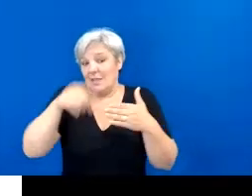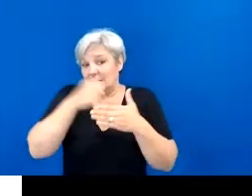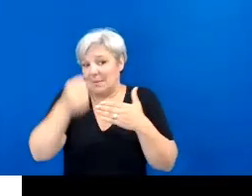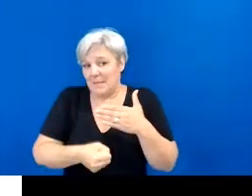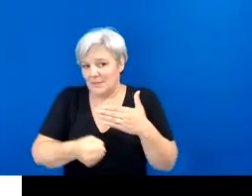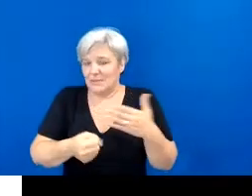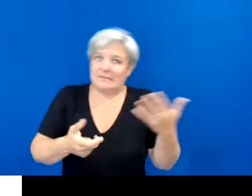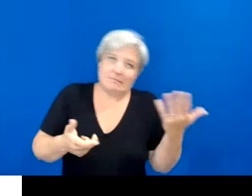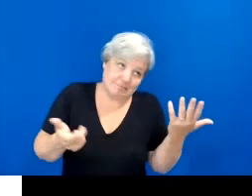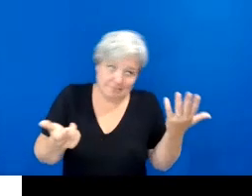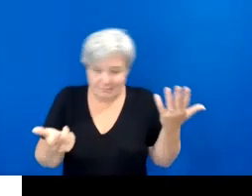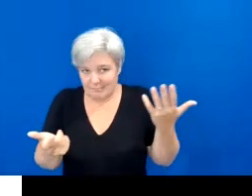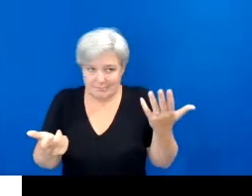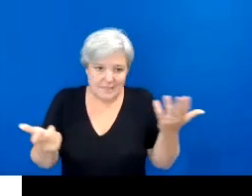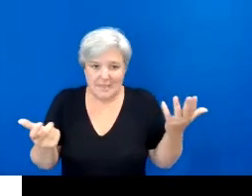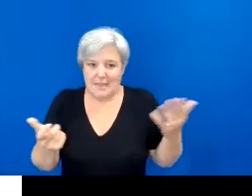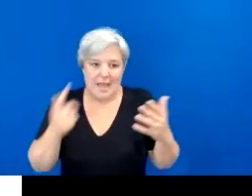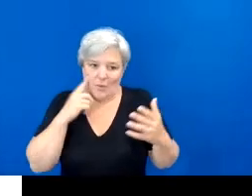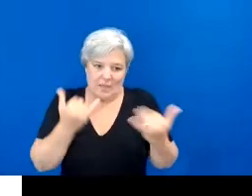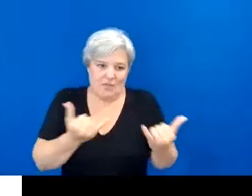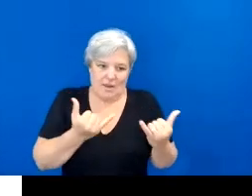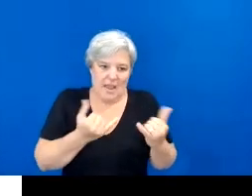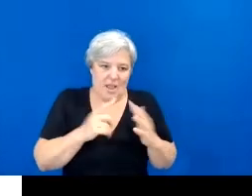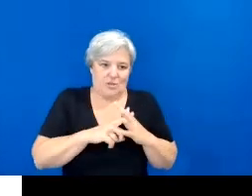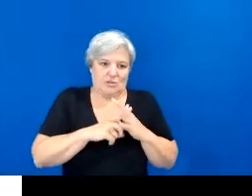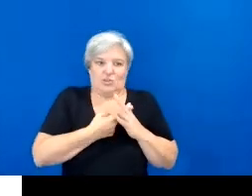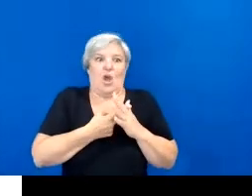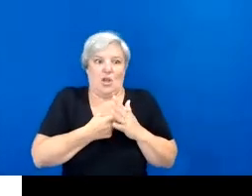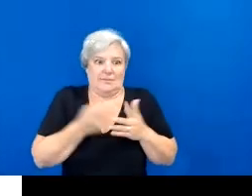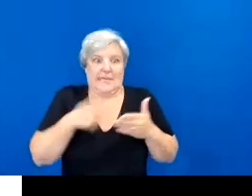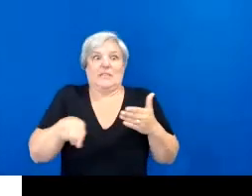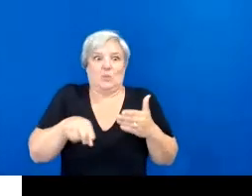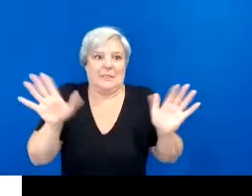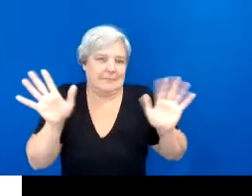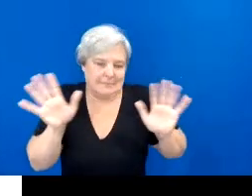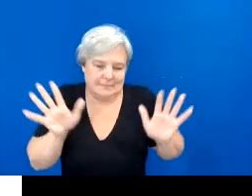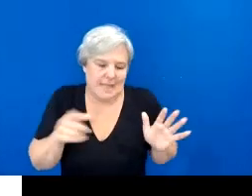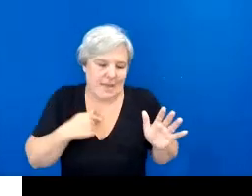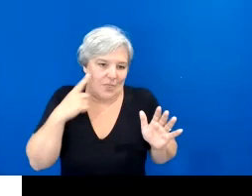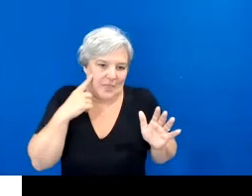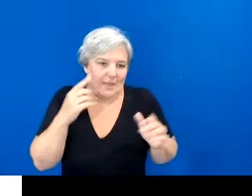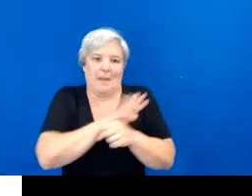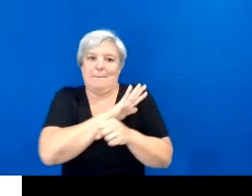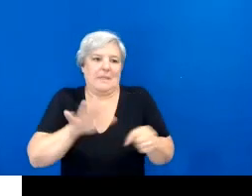not going to be for you right now for your classes to do a complete textbook replacement.